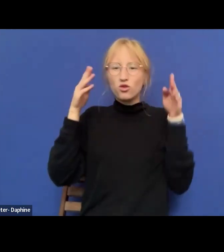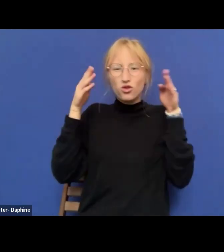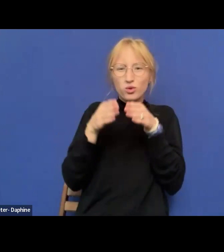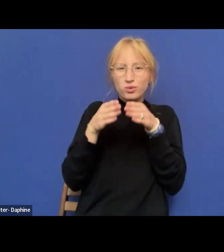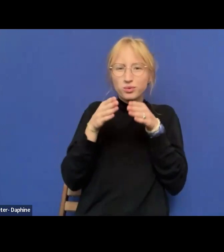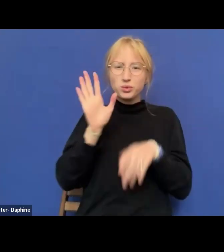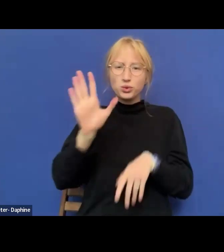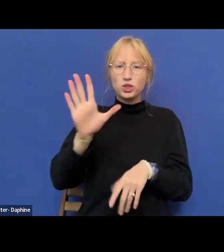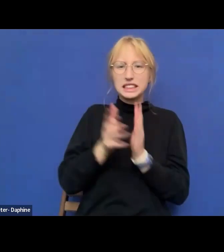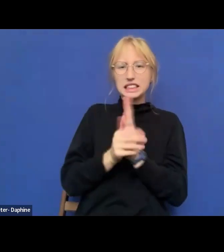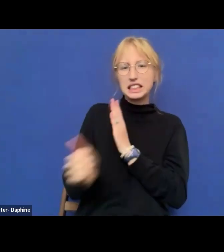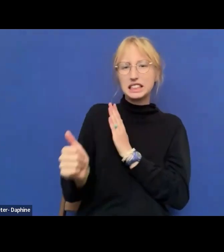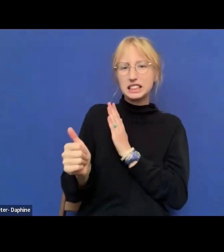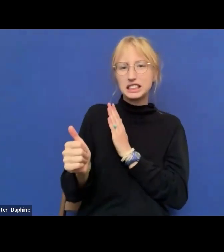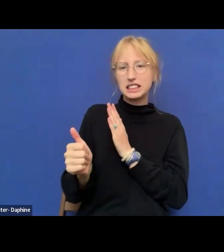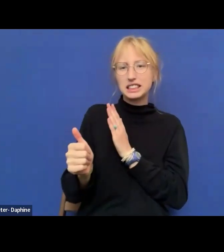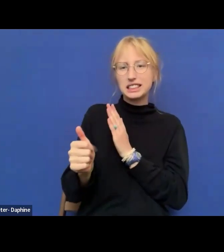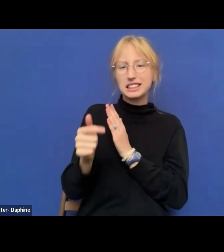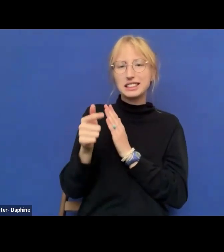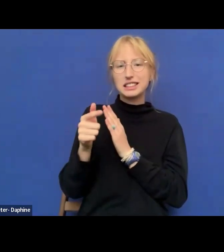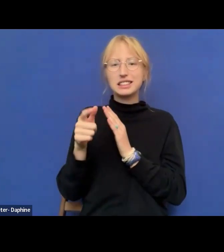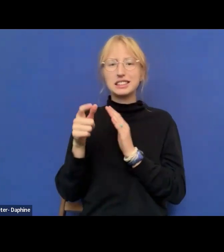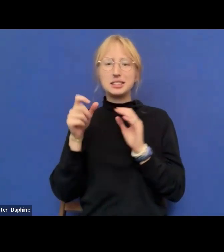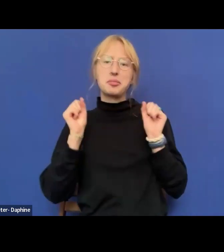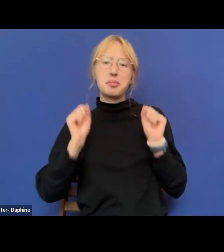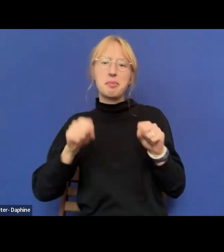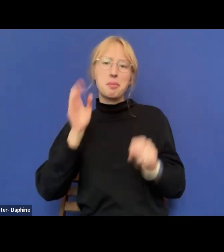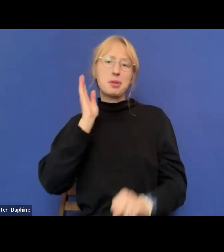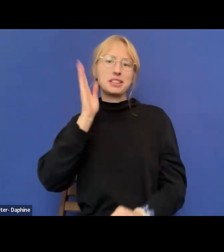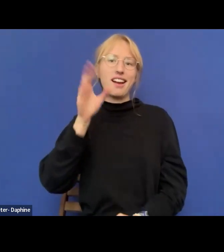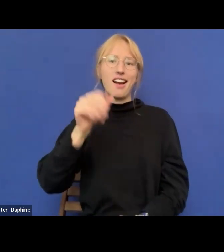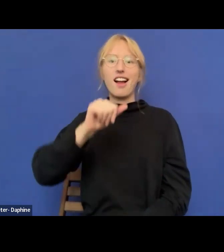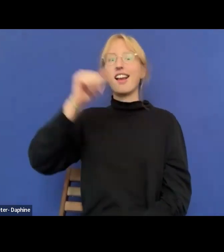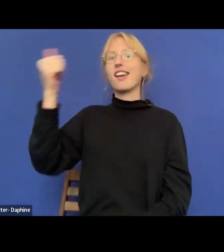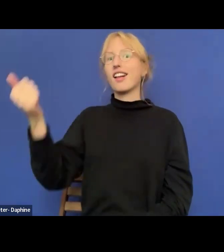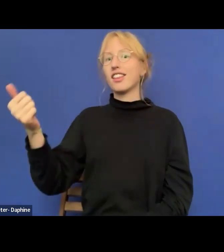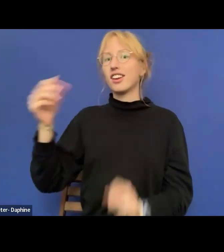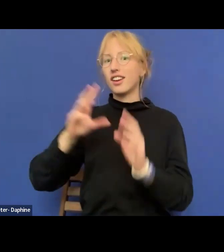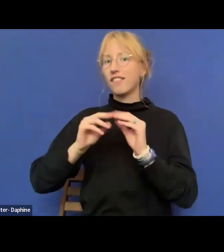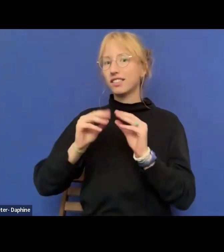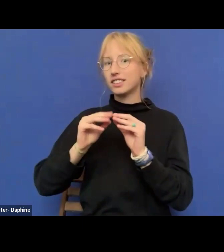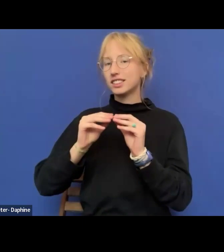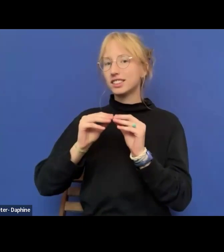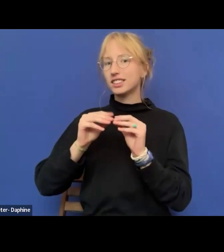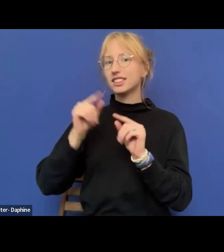be able to present and assess conference which also has awards